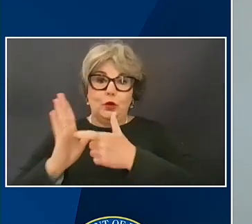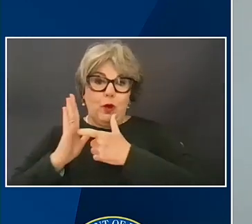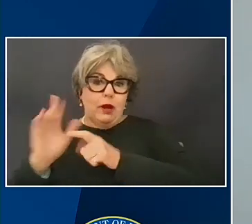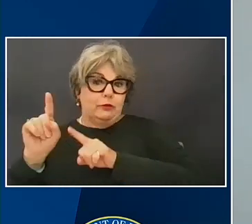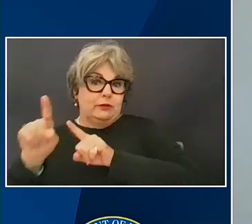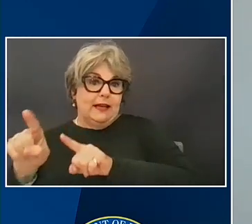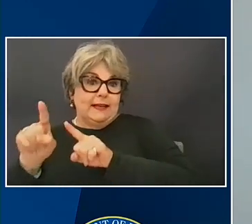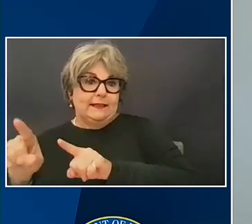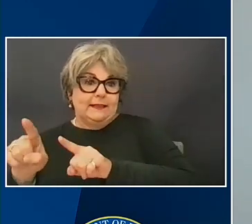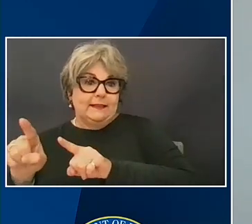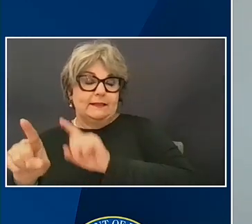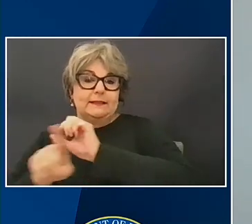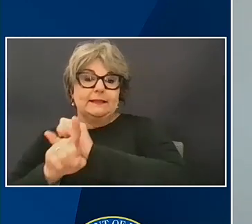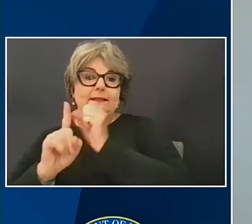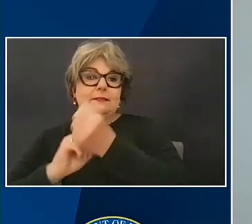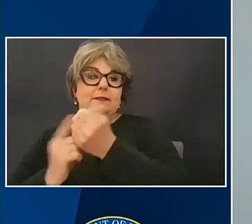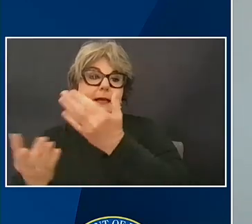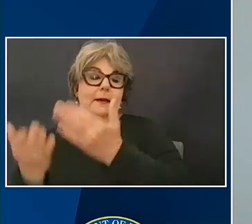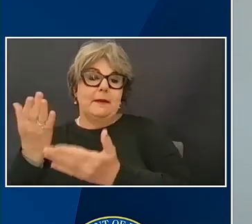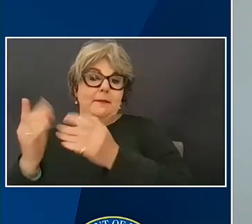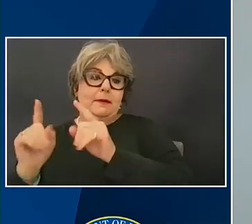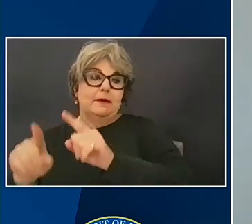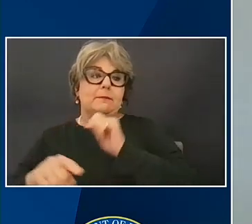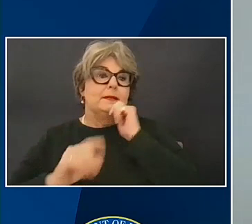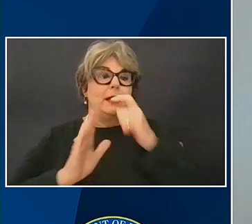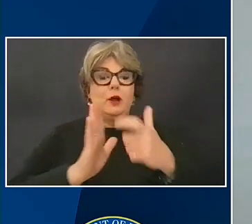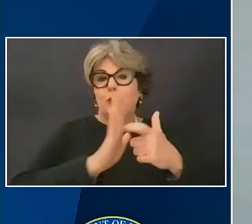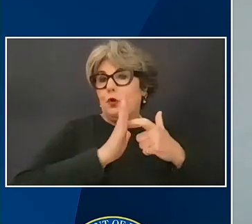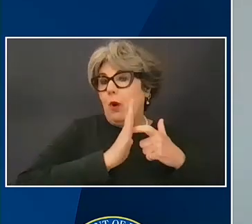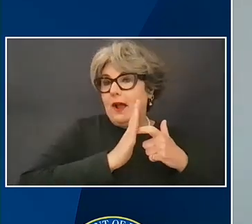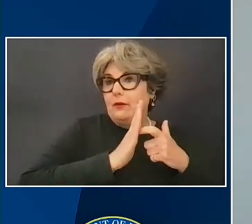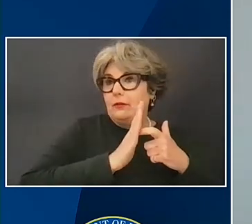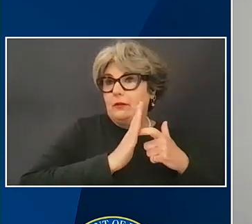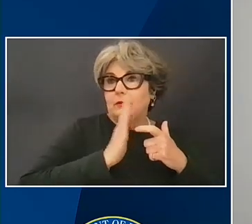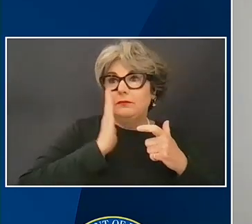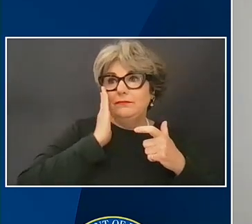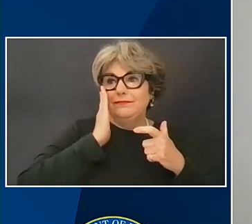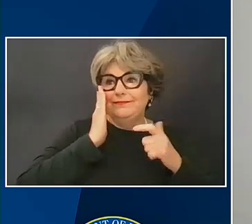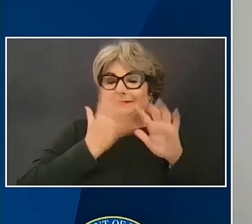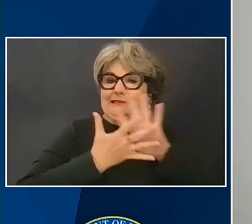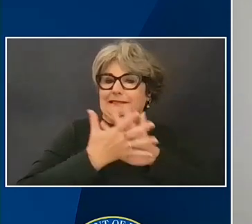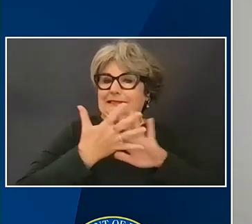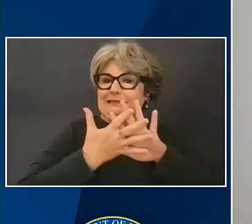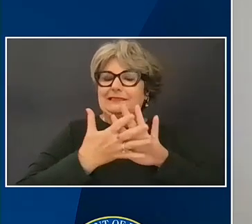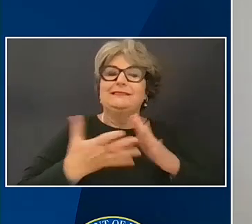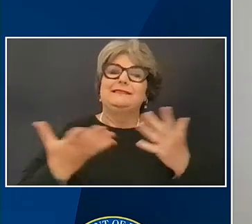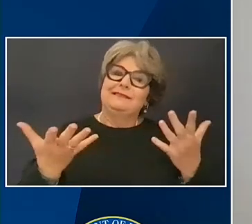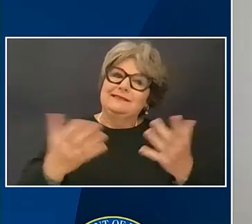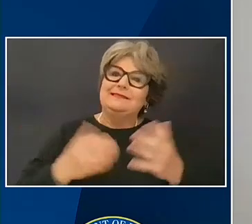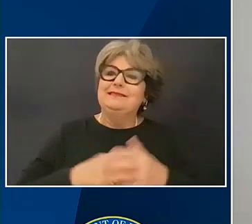where attendance may be taken but not required to be taken. Could we still for this online course,